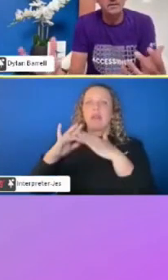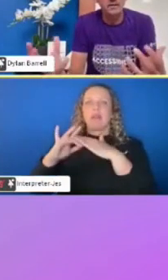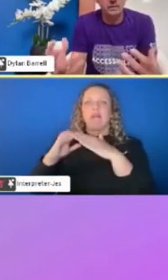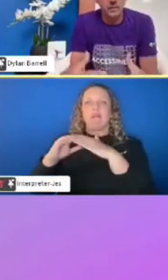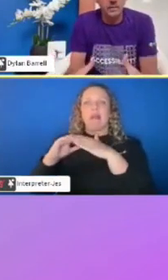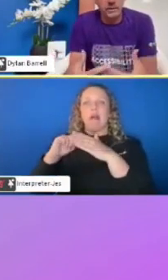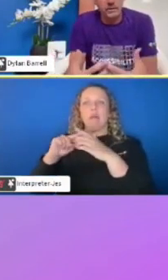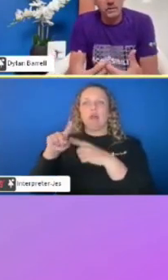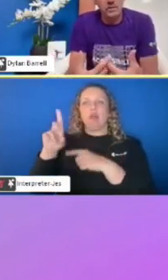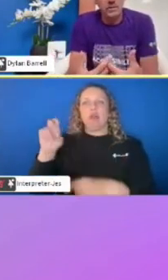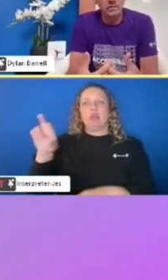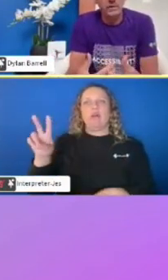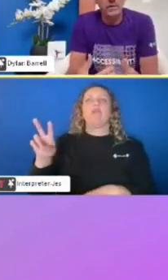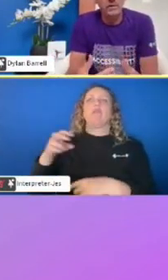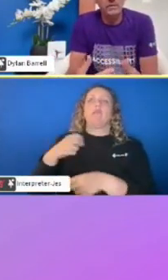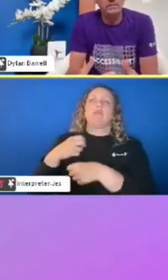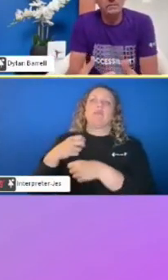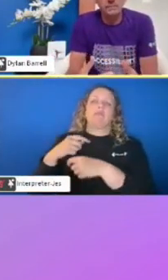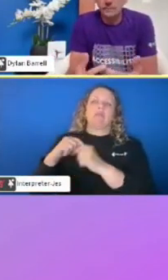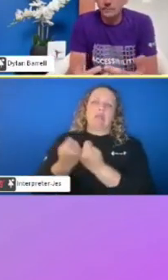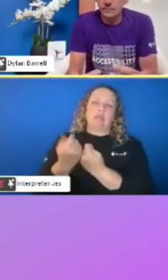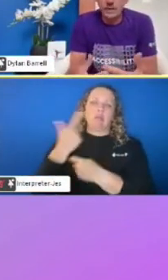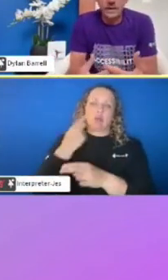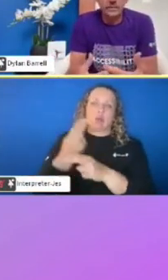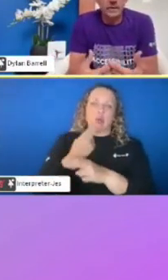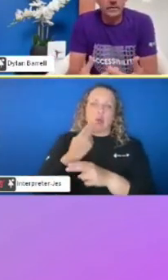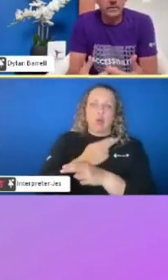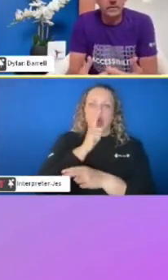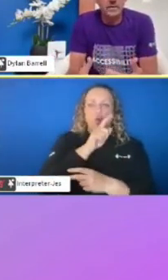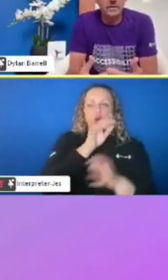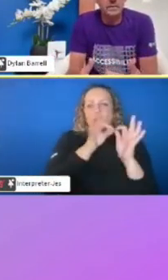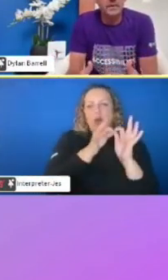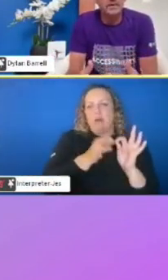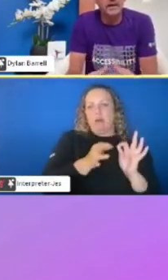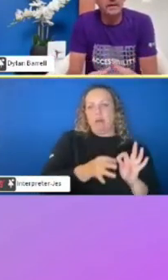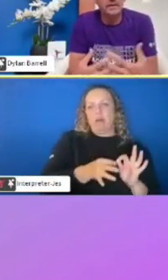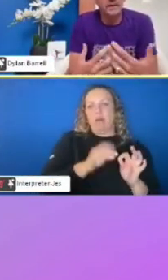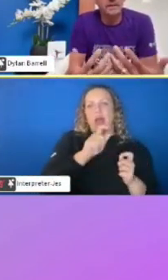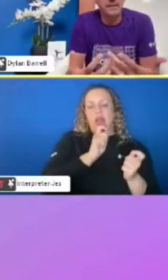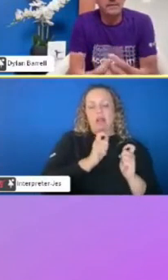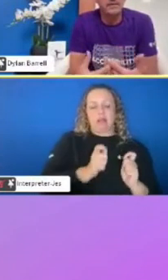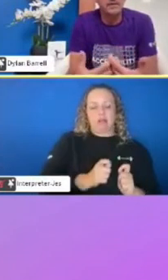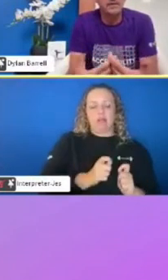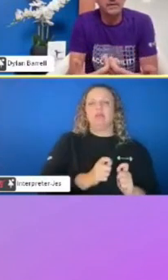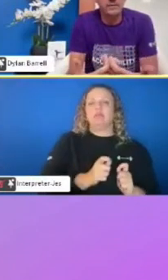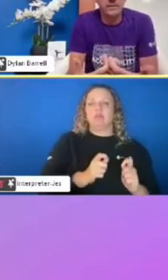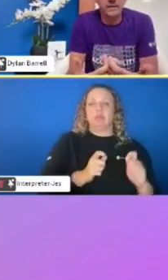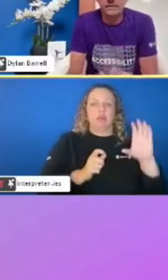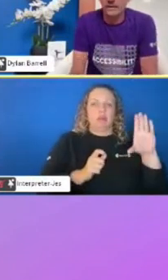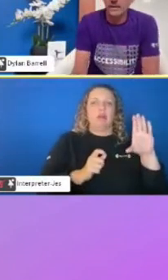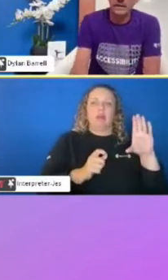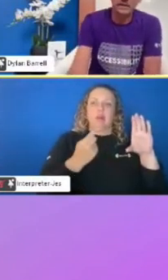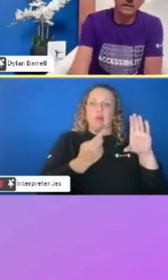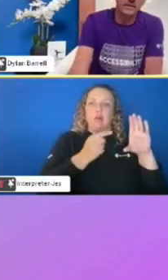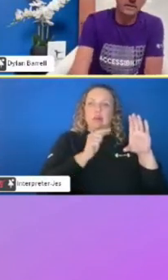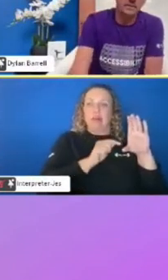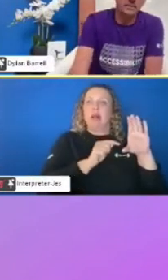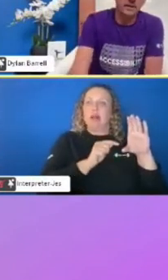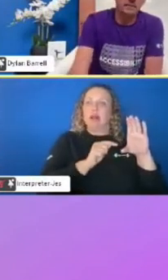so that when they use your configuration and your custom component library, they can make sure that they're using that in an accessible way.